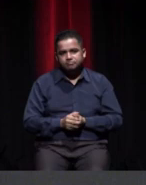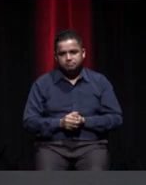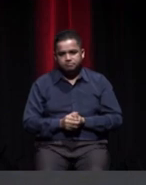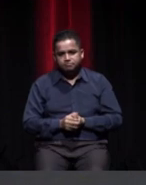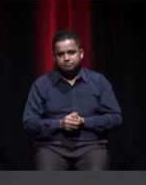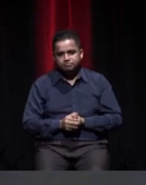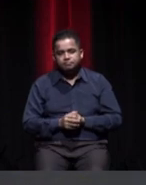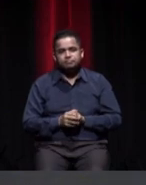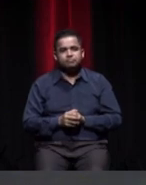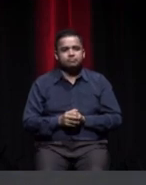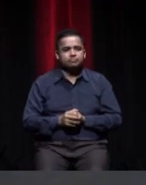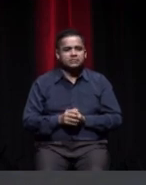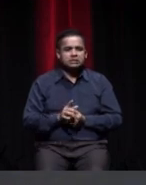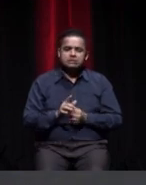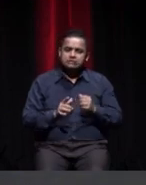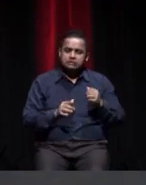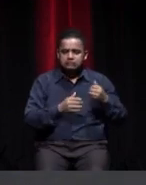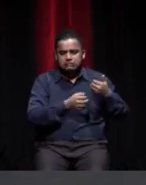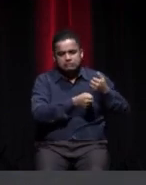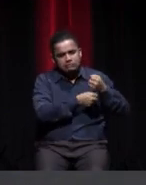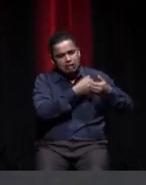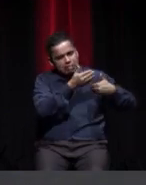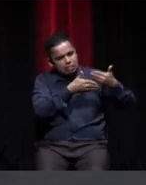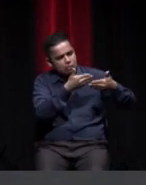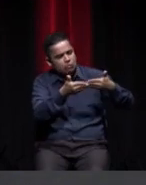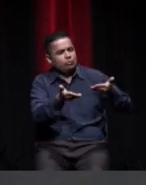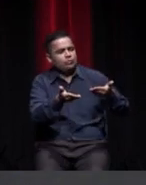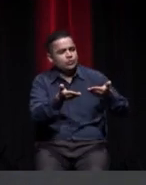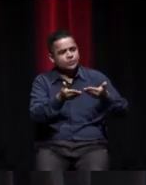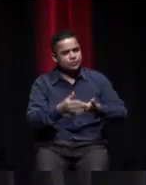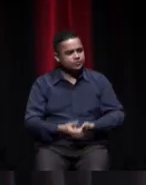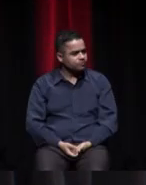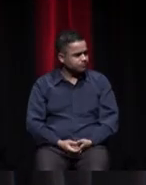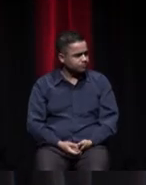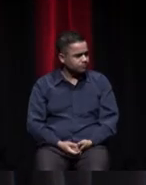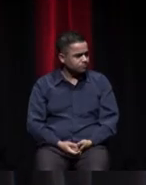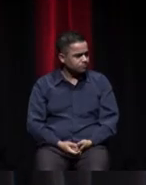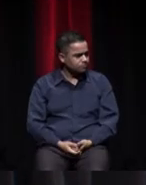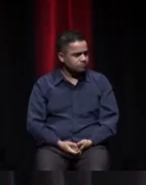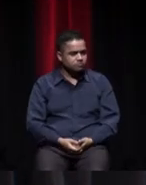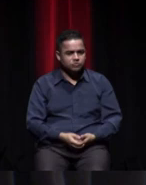Sometime later... In fact, some time before, I had already read